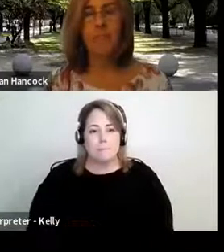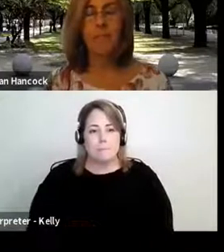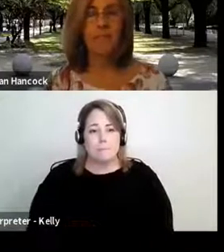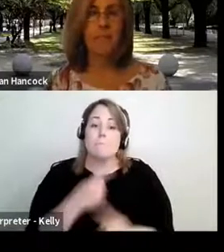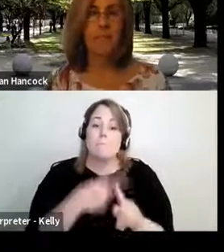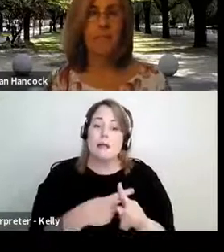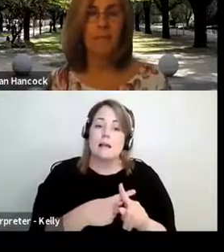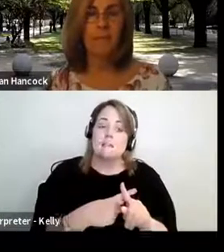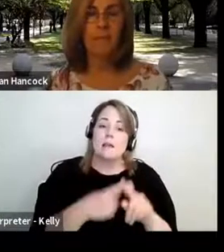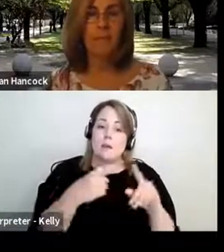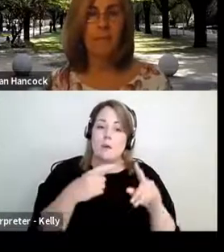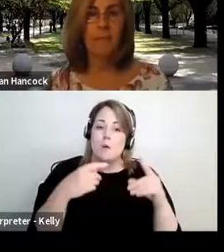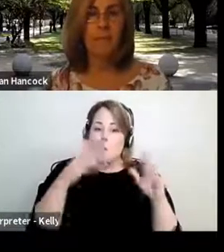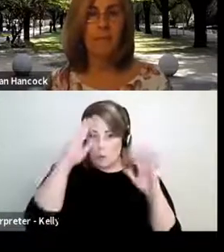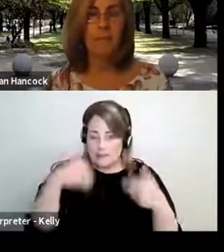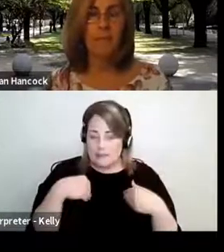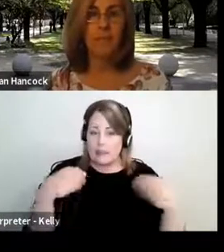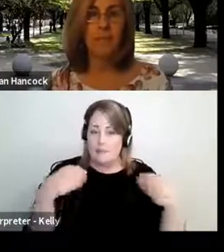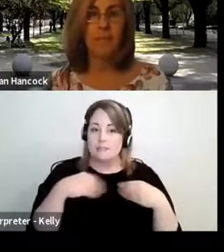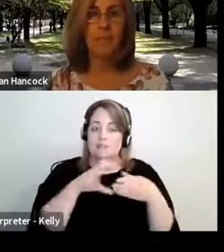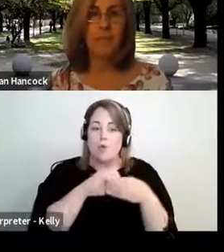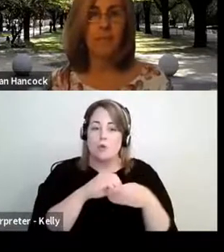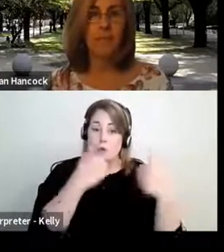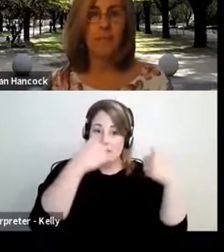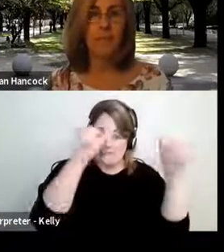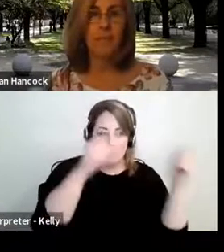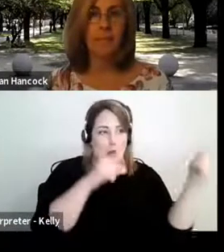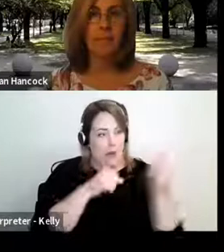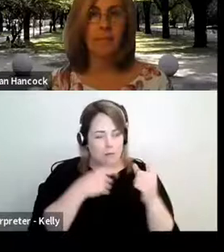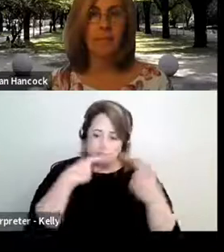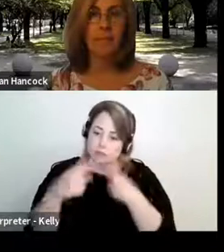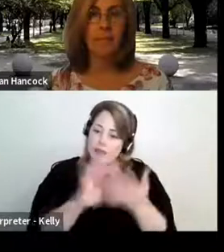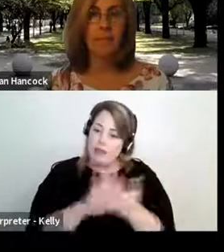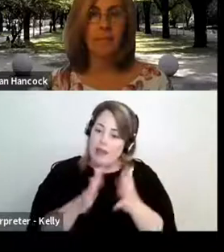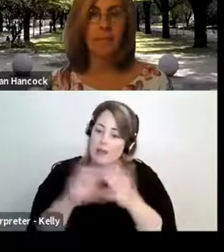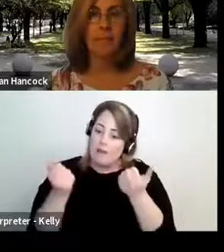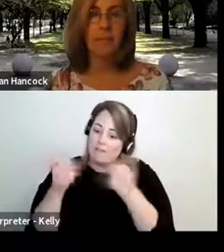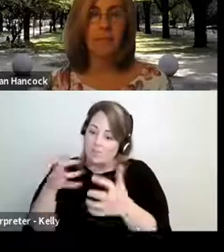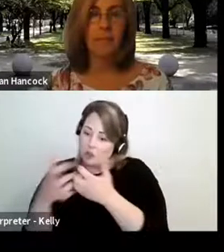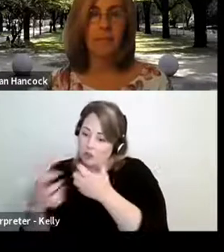have come in and talked about how they managed to move from uni to something that's quite concrete.